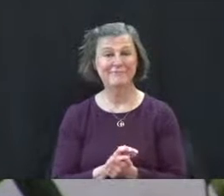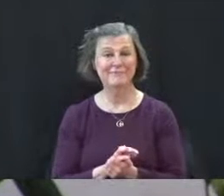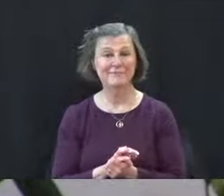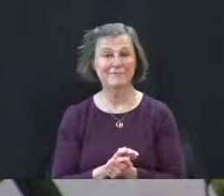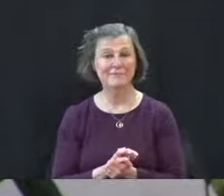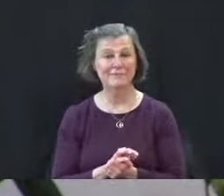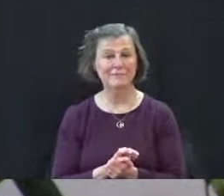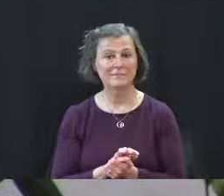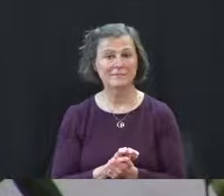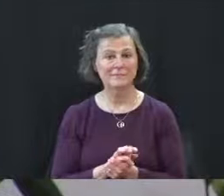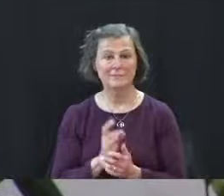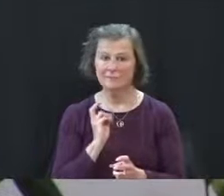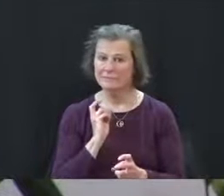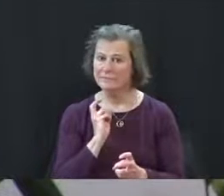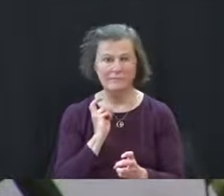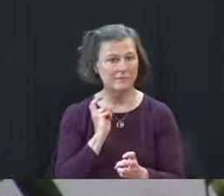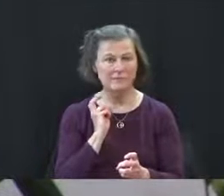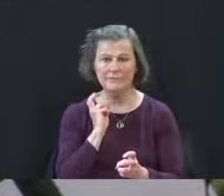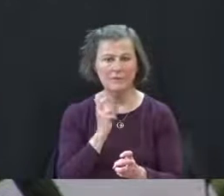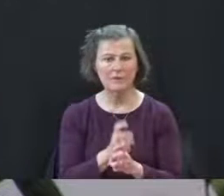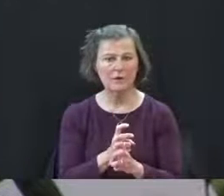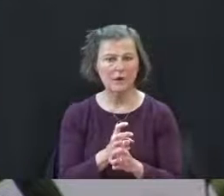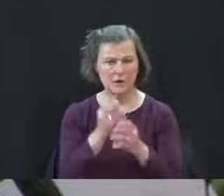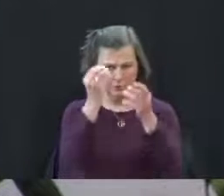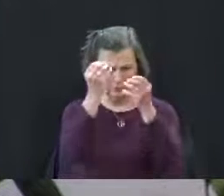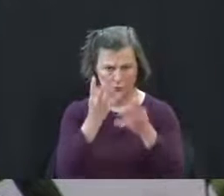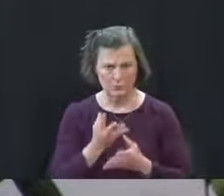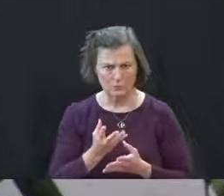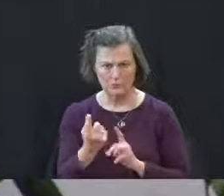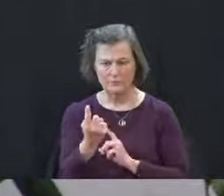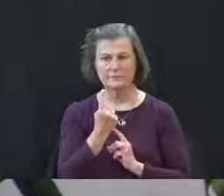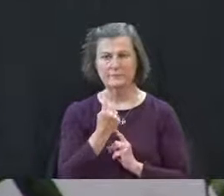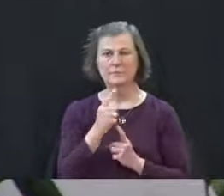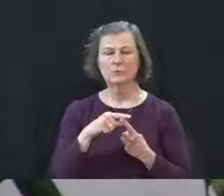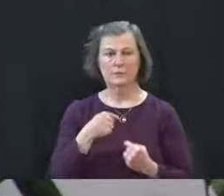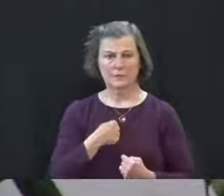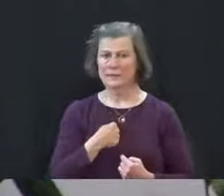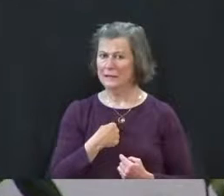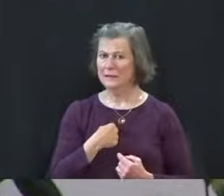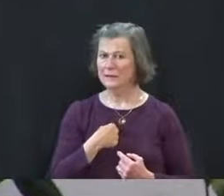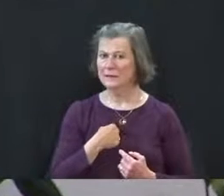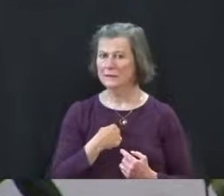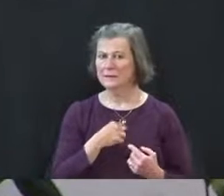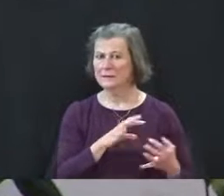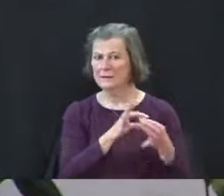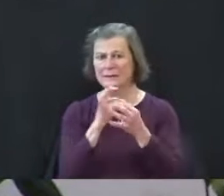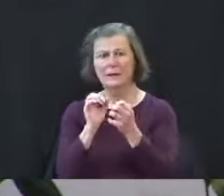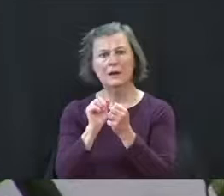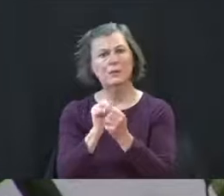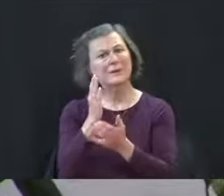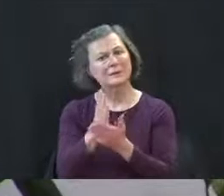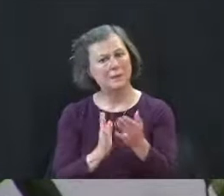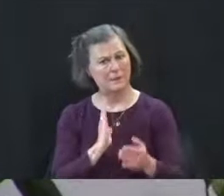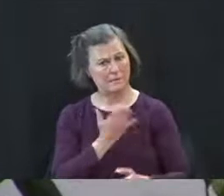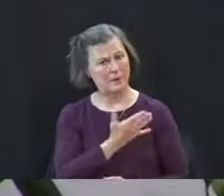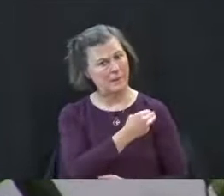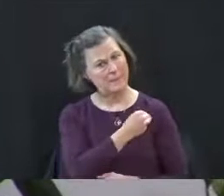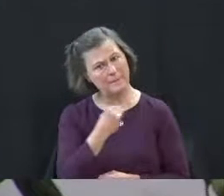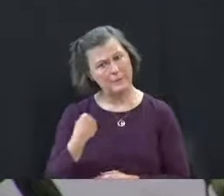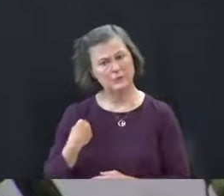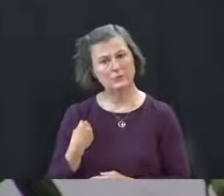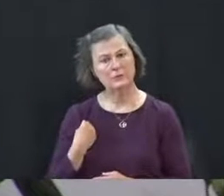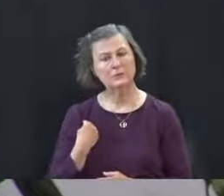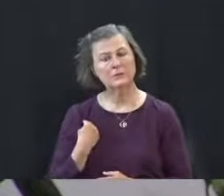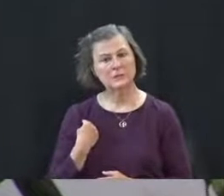Hard news comes to me regarding the well-being of some of our members.